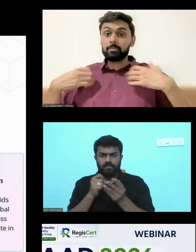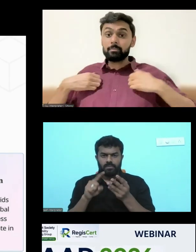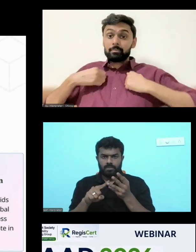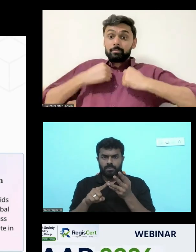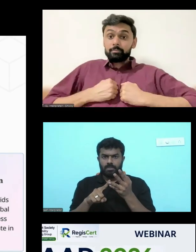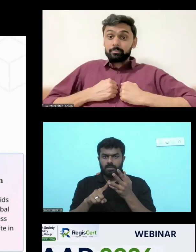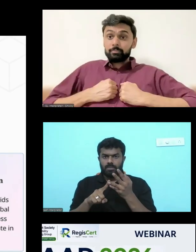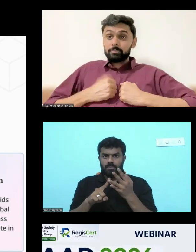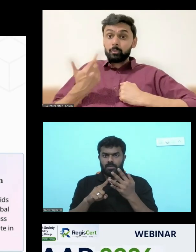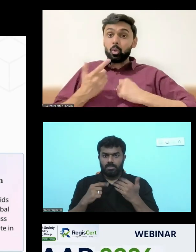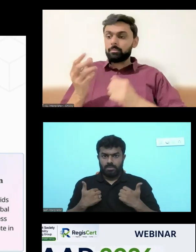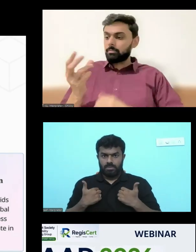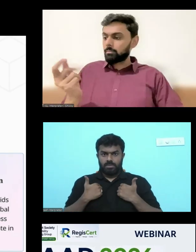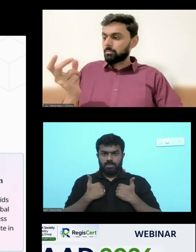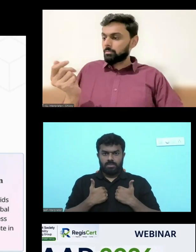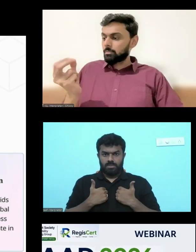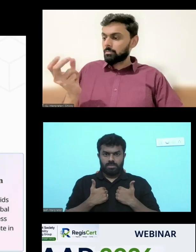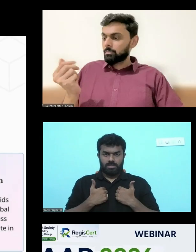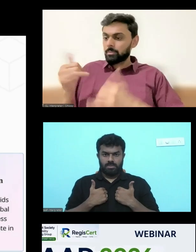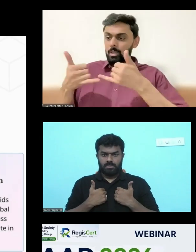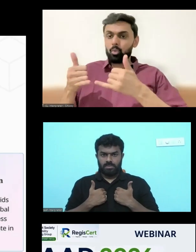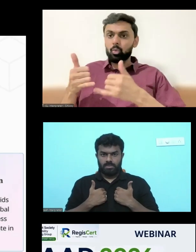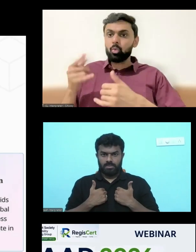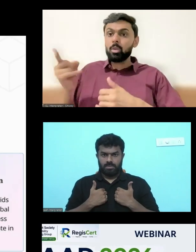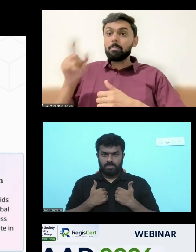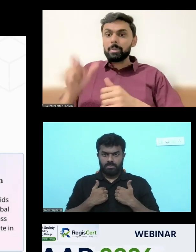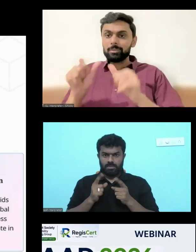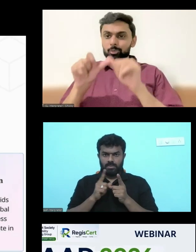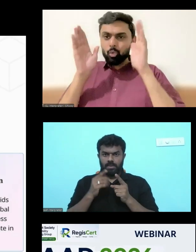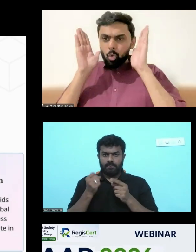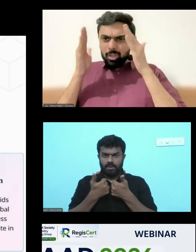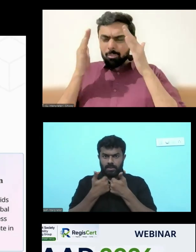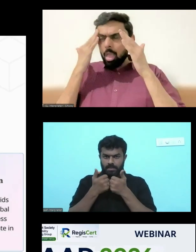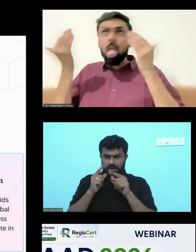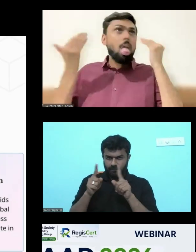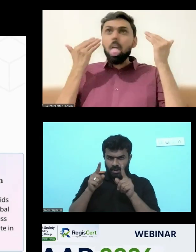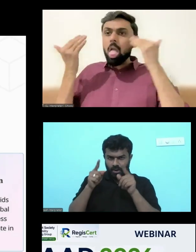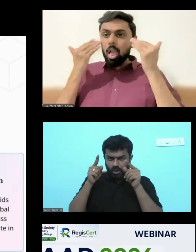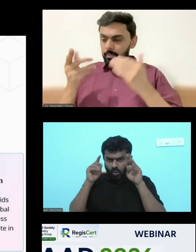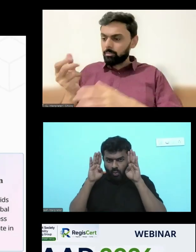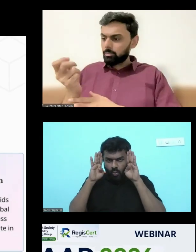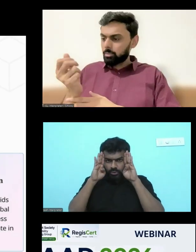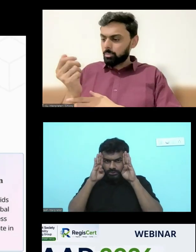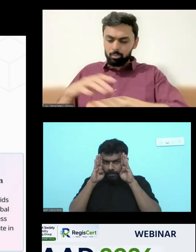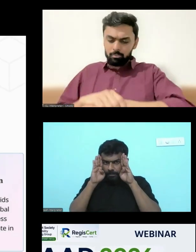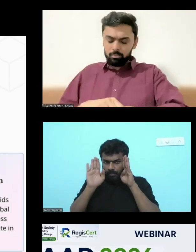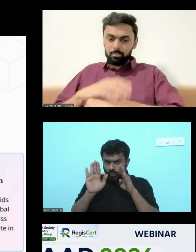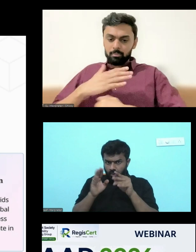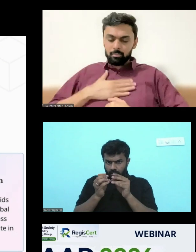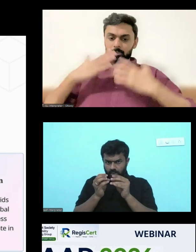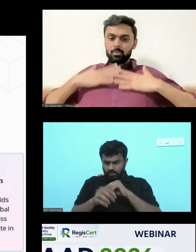students like children with autism and other disabilities, to improve the focus and reduce